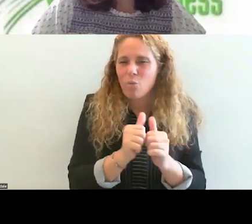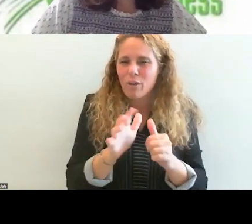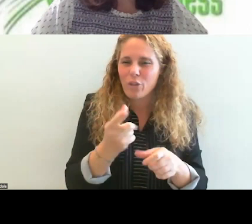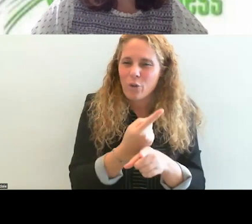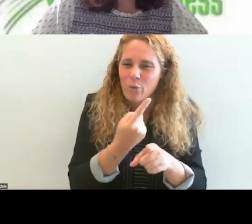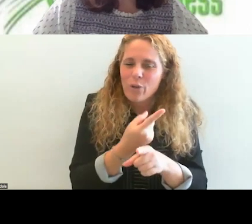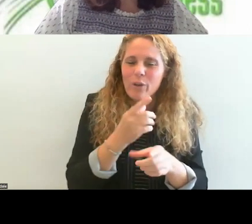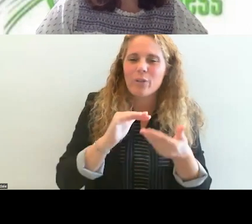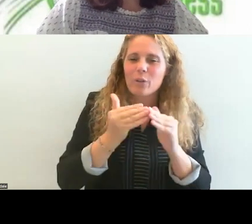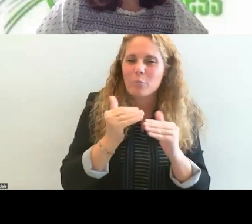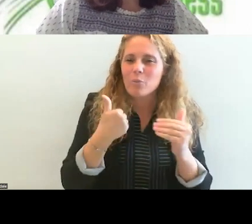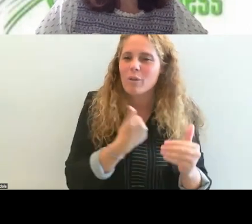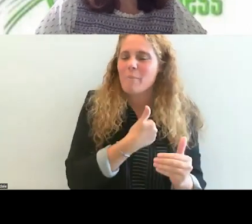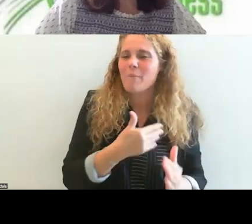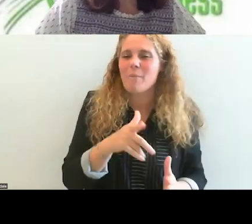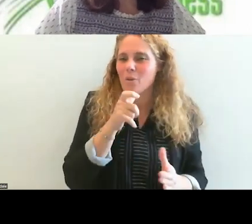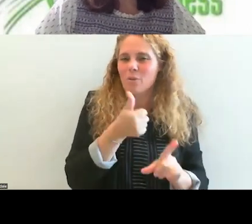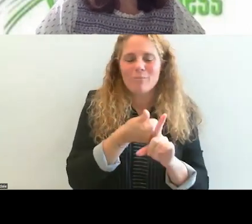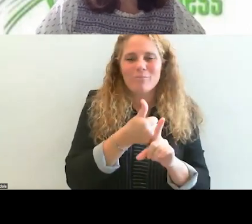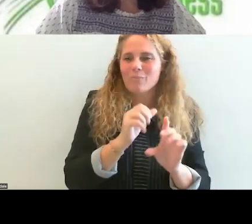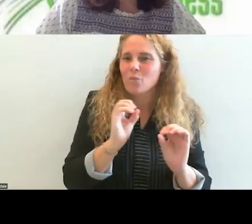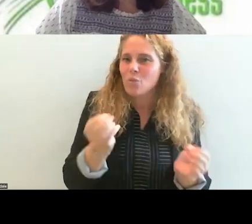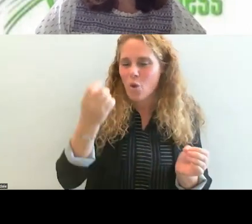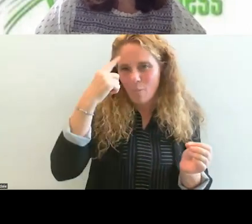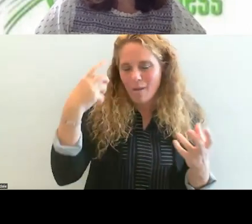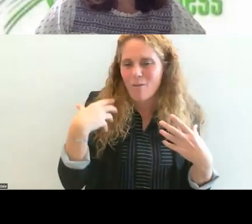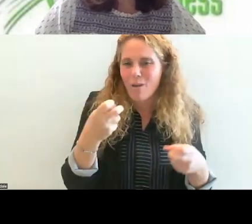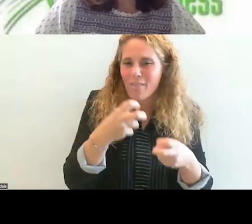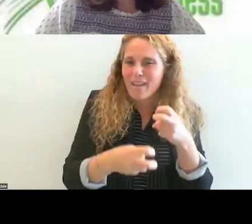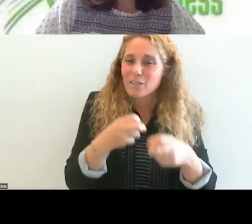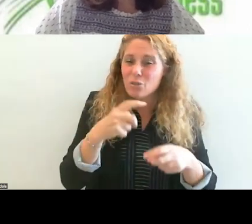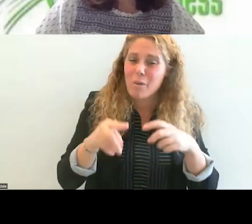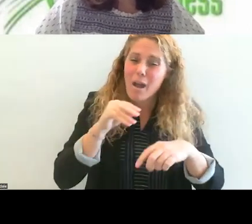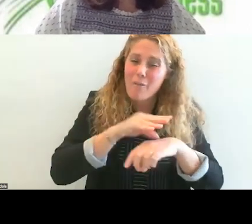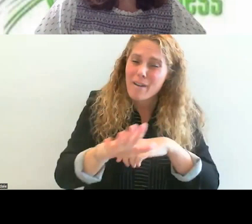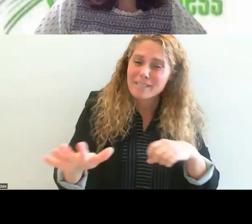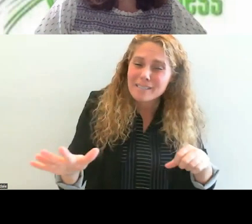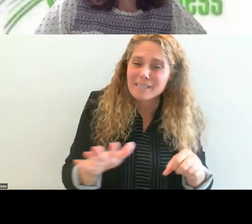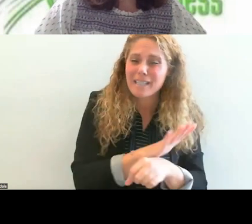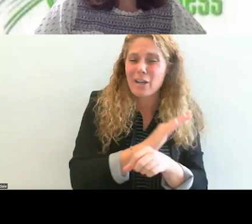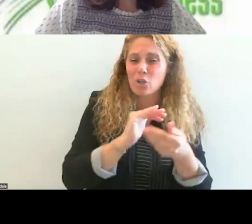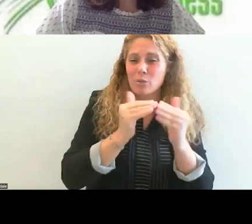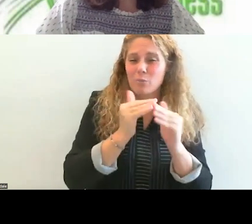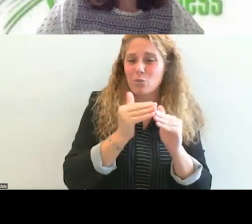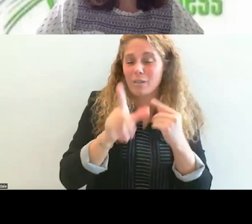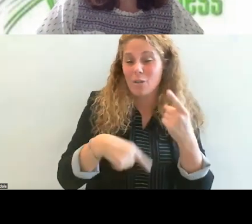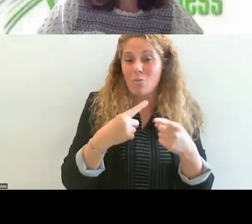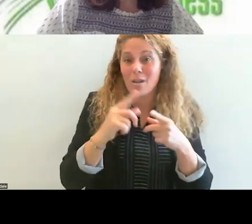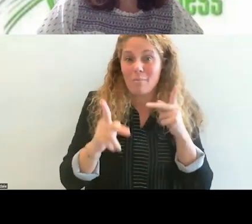MEMBER WHO HAS MENTAL HEALTH ISSUES, BUT IT EFFECTS THE ENTIRE COMMUNITY WHEN THEY ARE NOT HEALTHY.